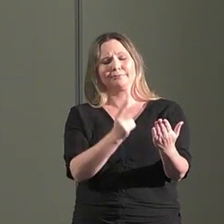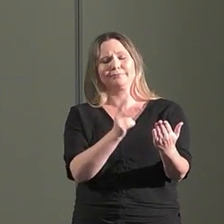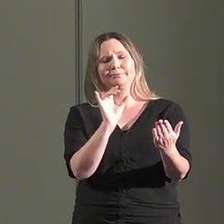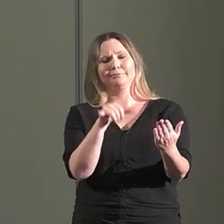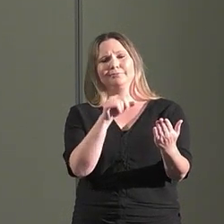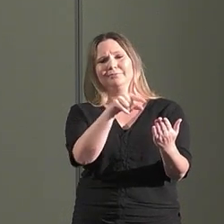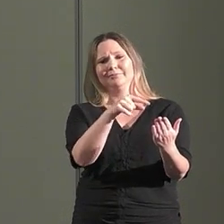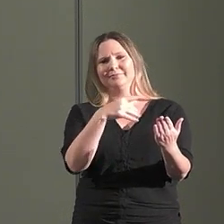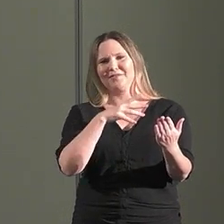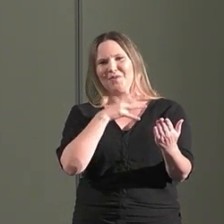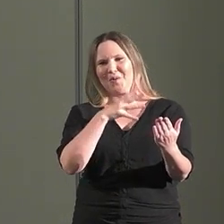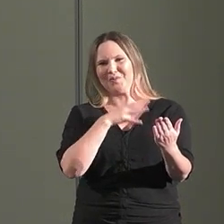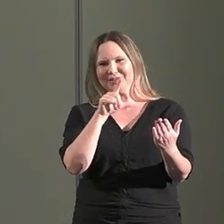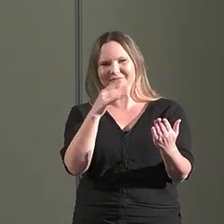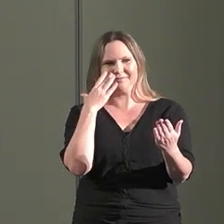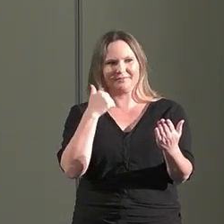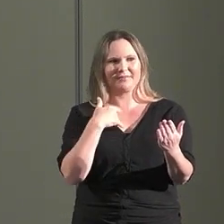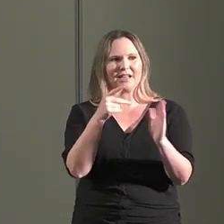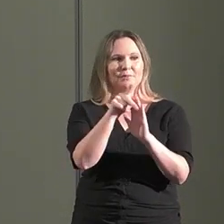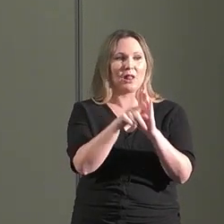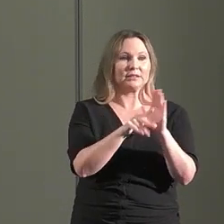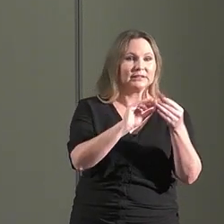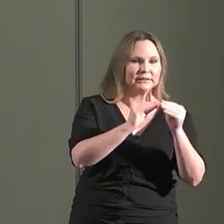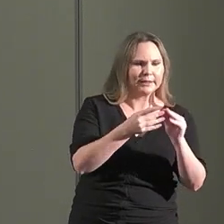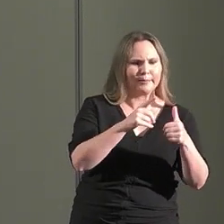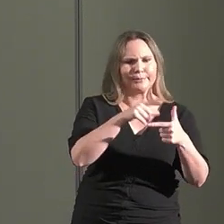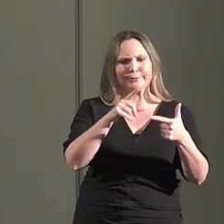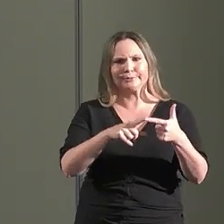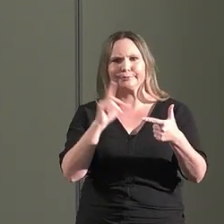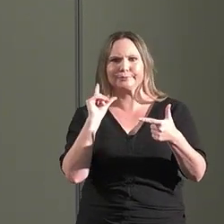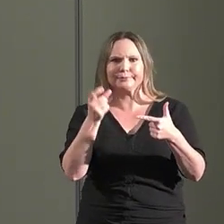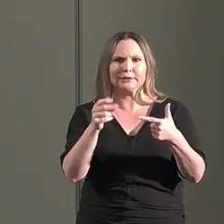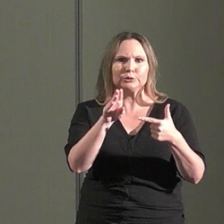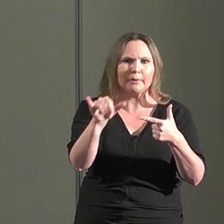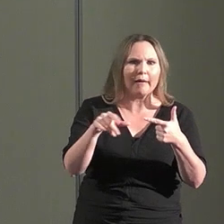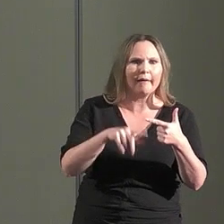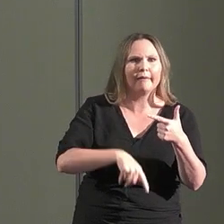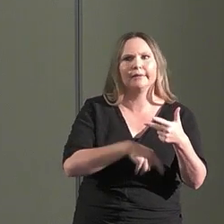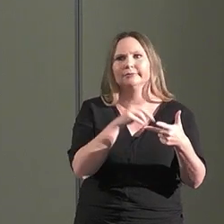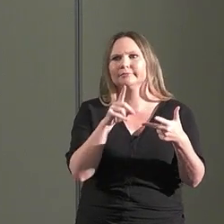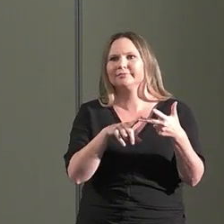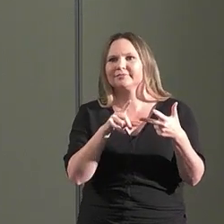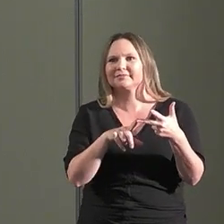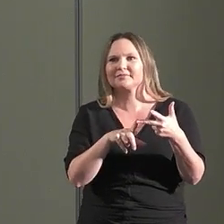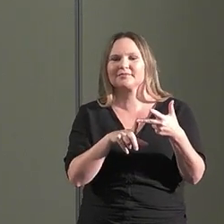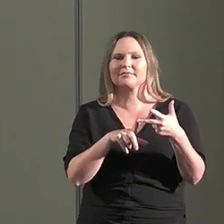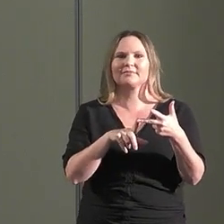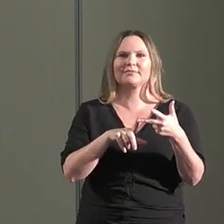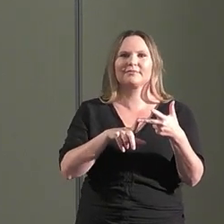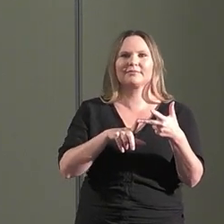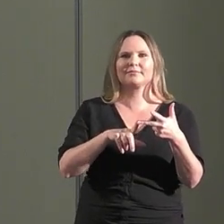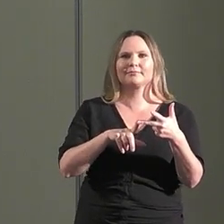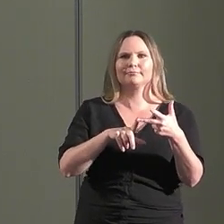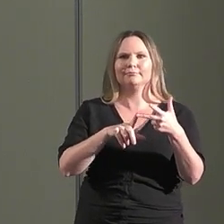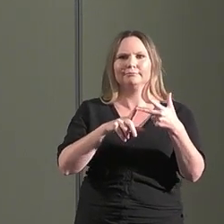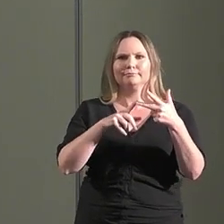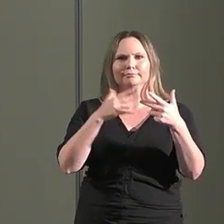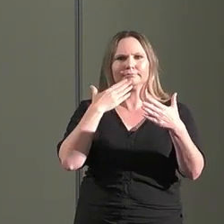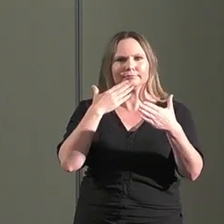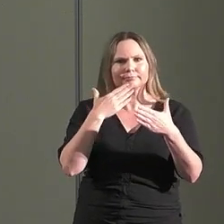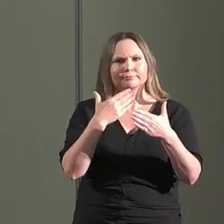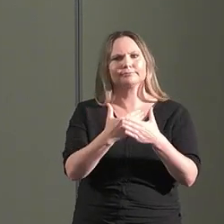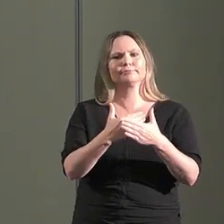This is a policy number and issued by and it has very solid structure to it.